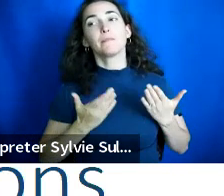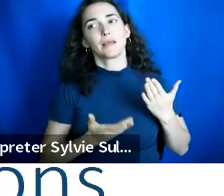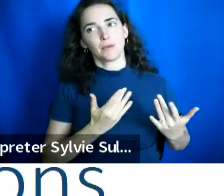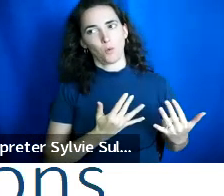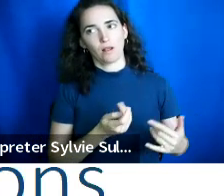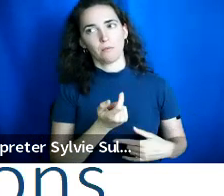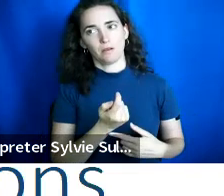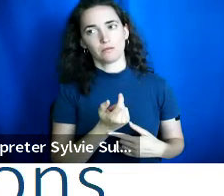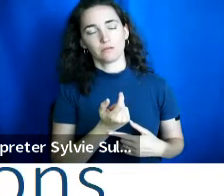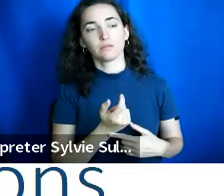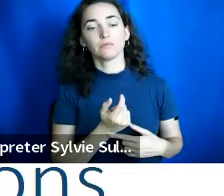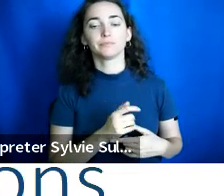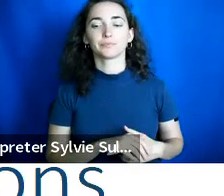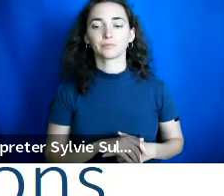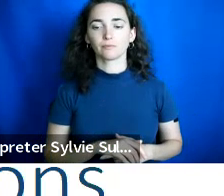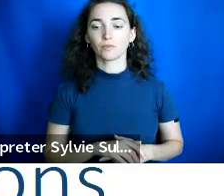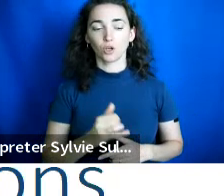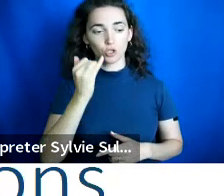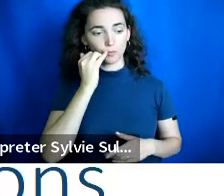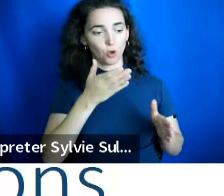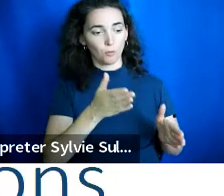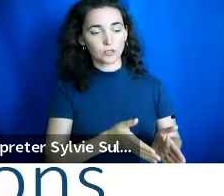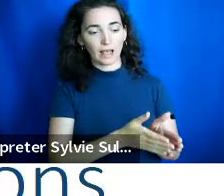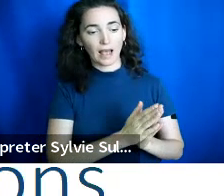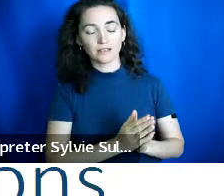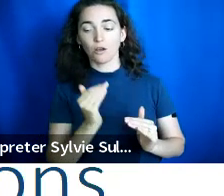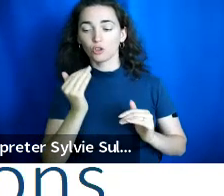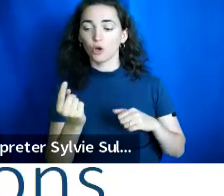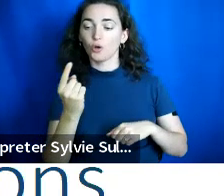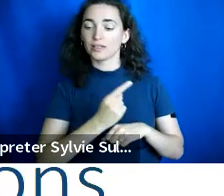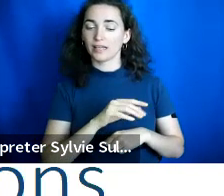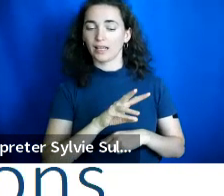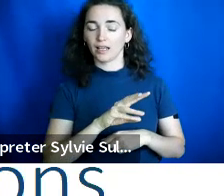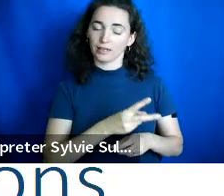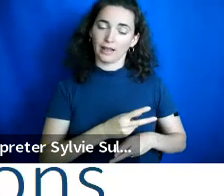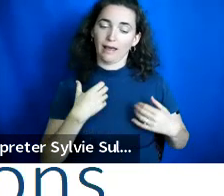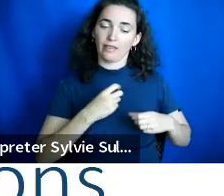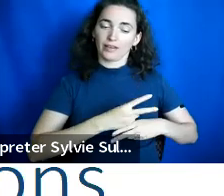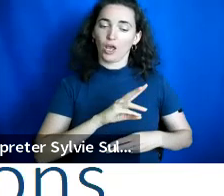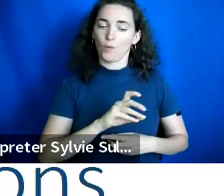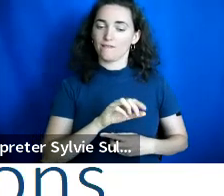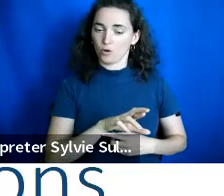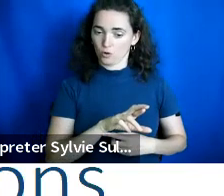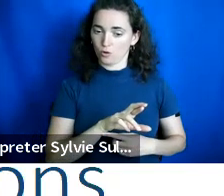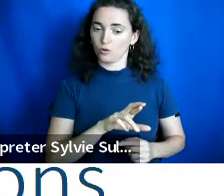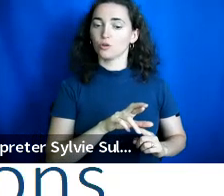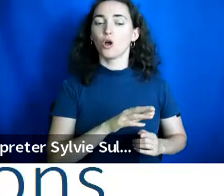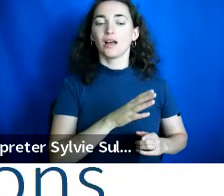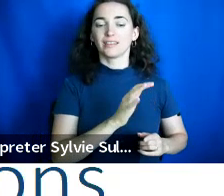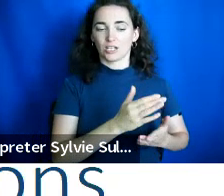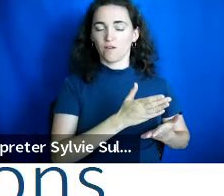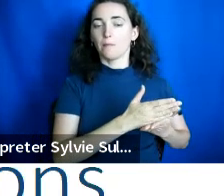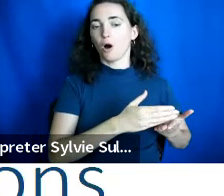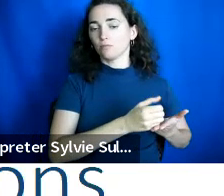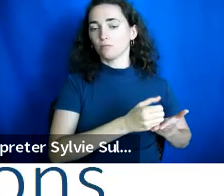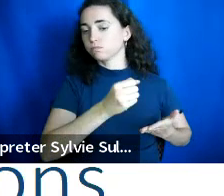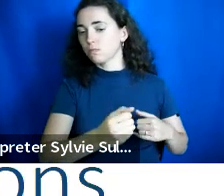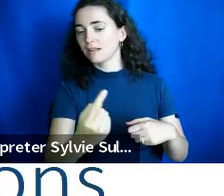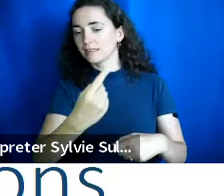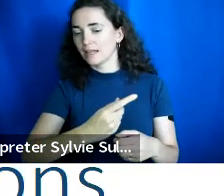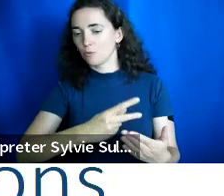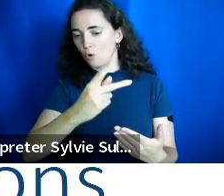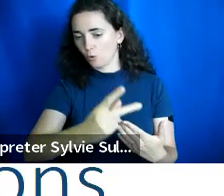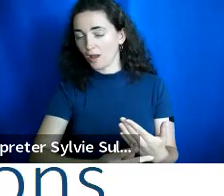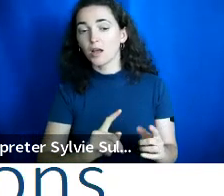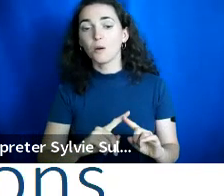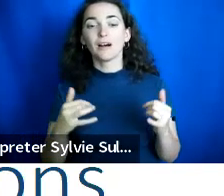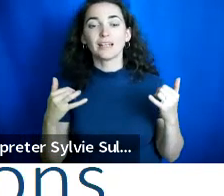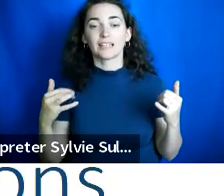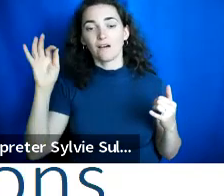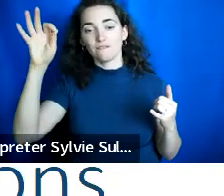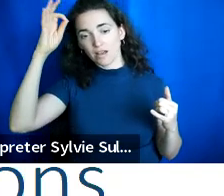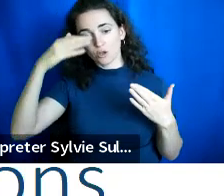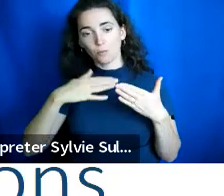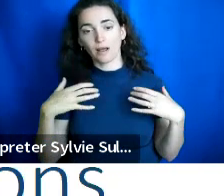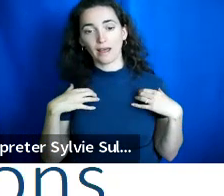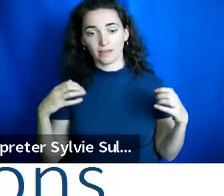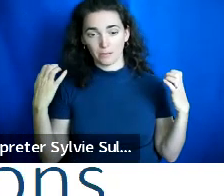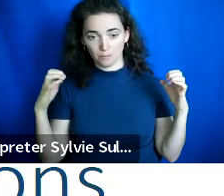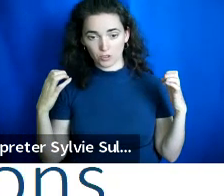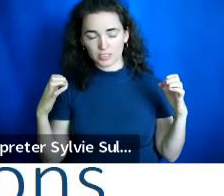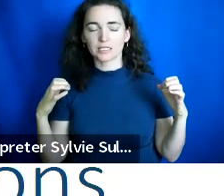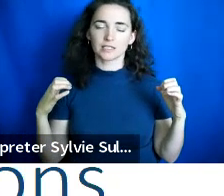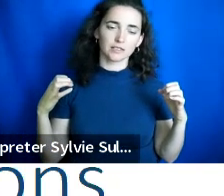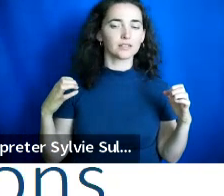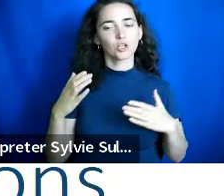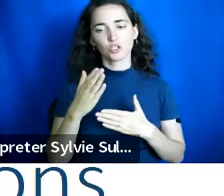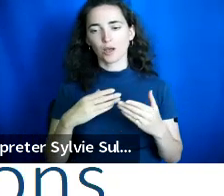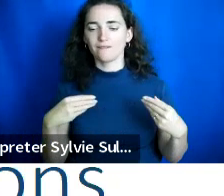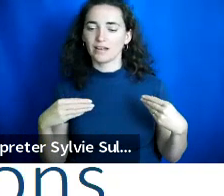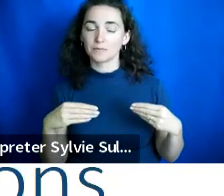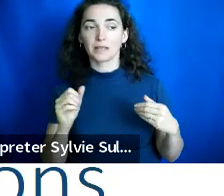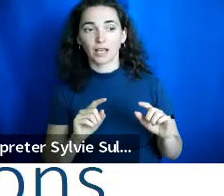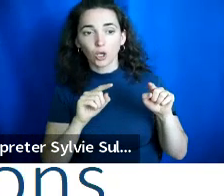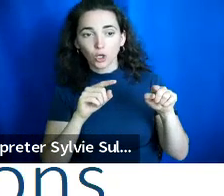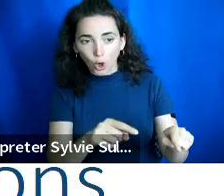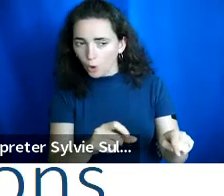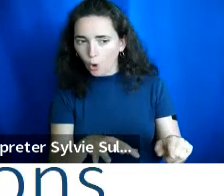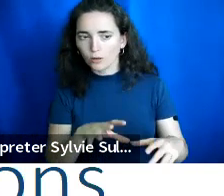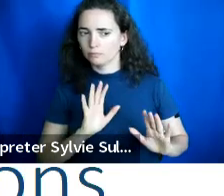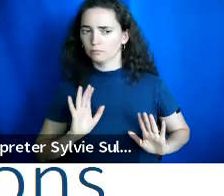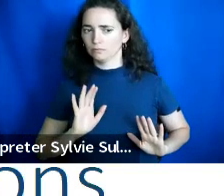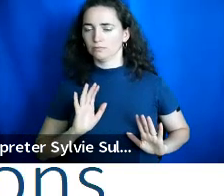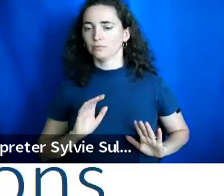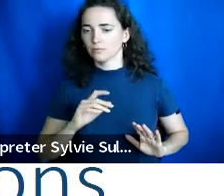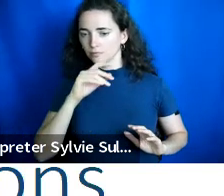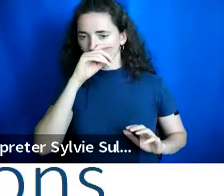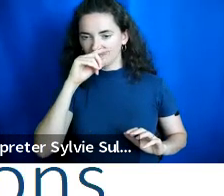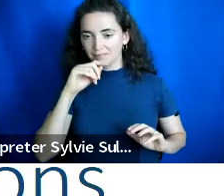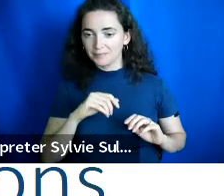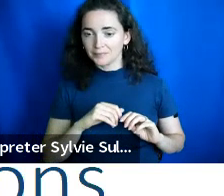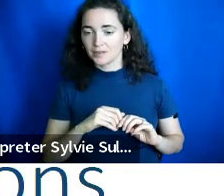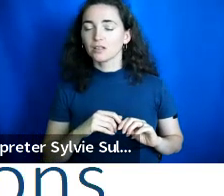So whenever someone requests a out to healthcare waiver, part of that services going to the day program right now because of the Federal public health emergence, there's flexibility to a chance or not attend that day program component But